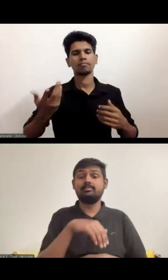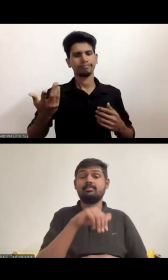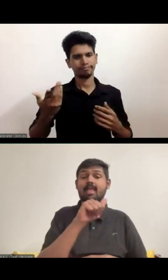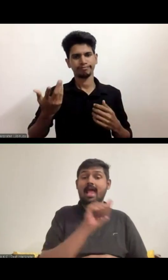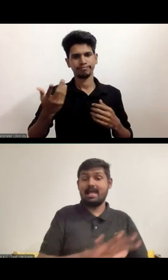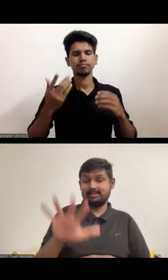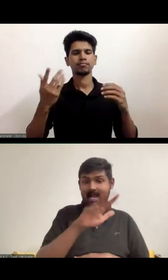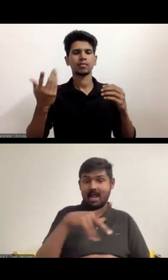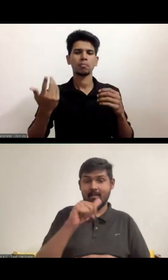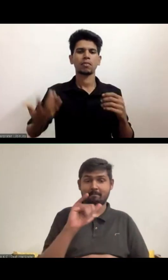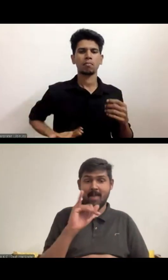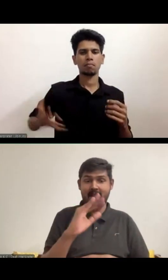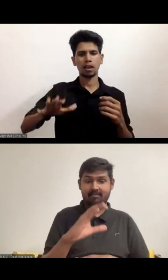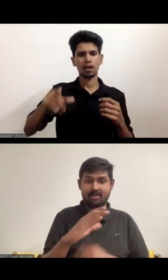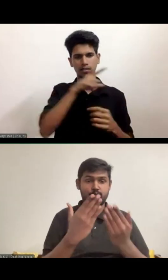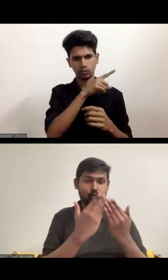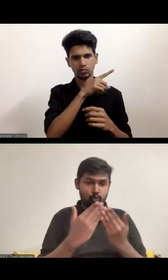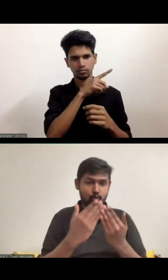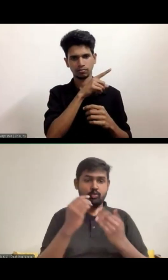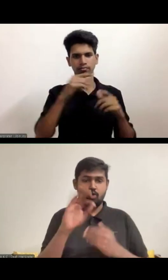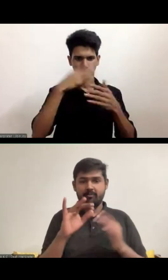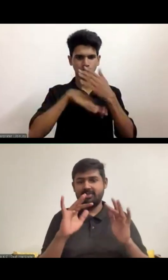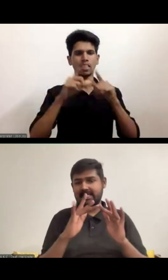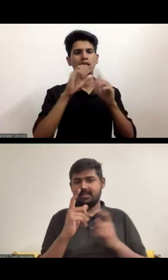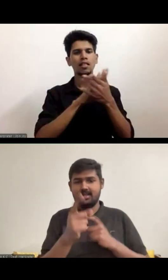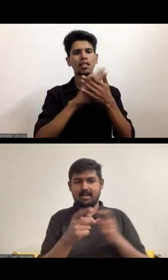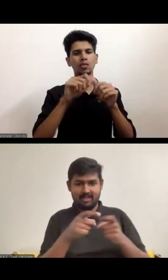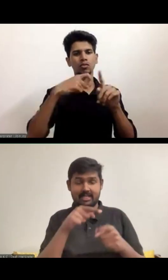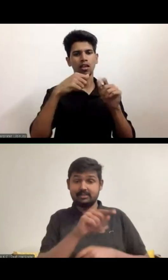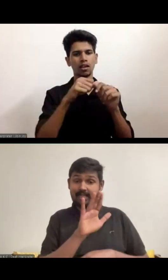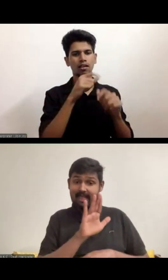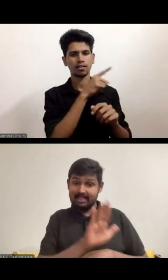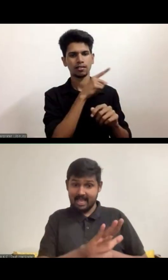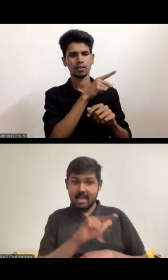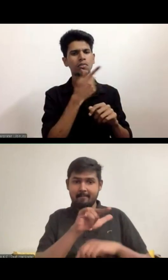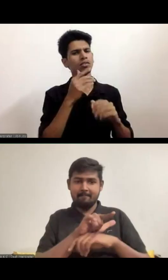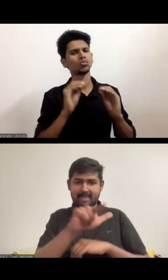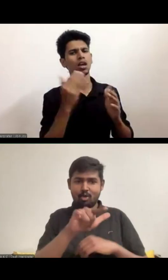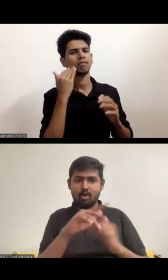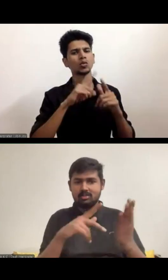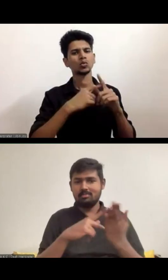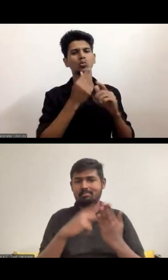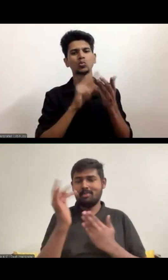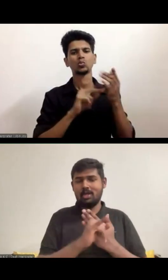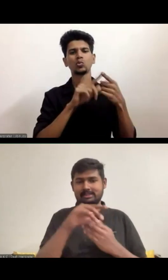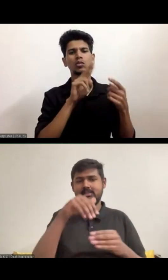And as I mentioned, train the trainer was key part, highly interactive over those two days.